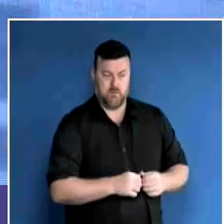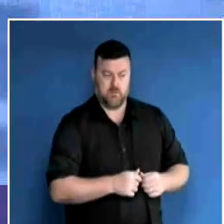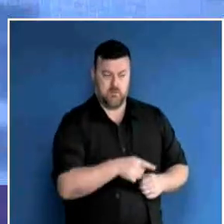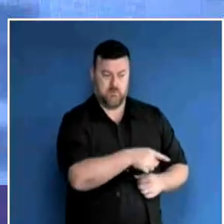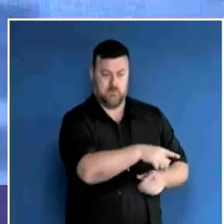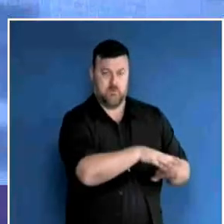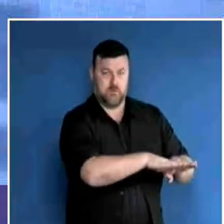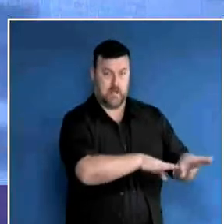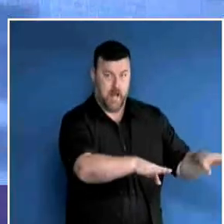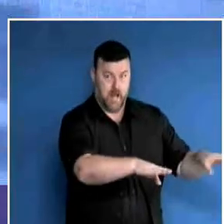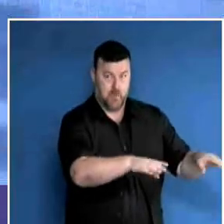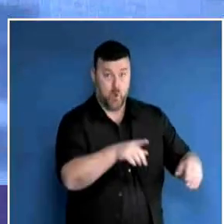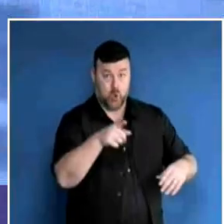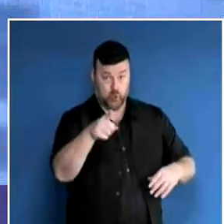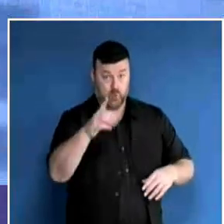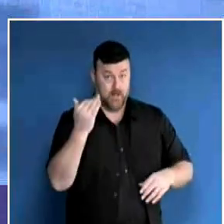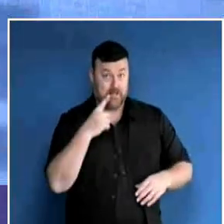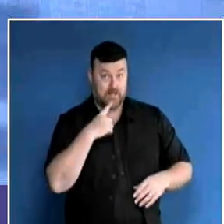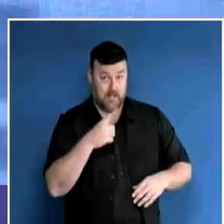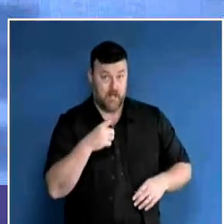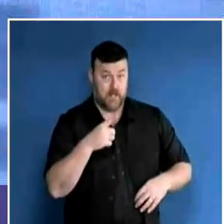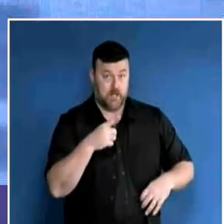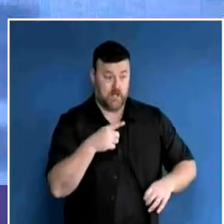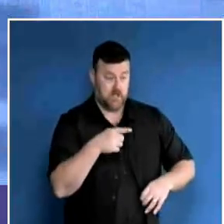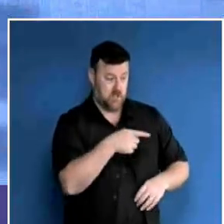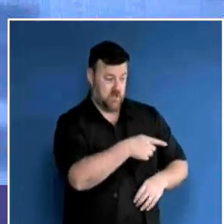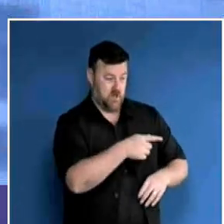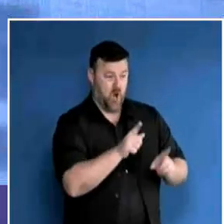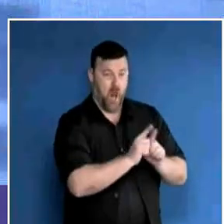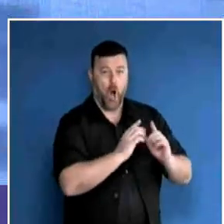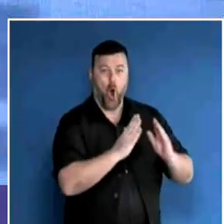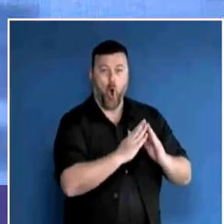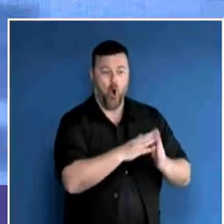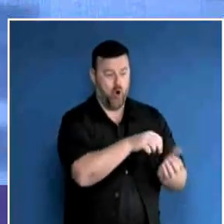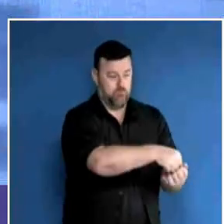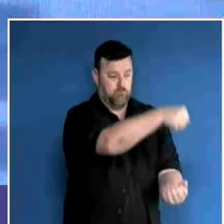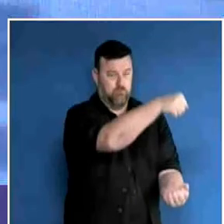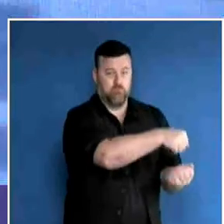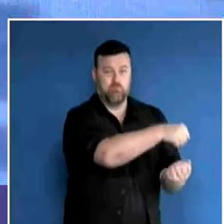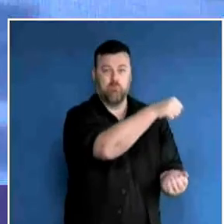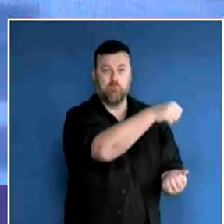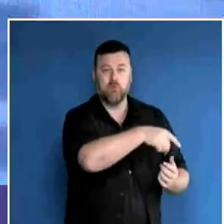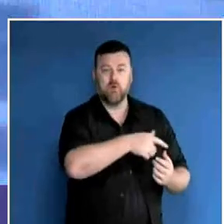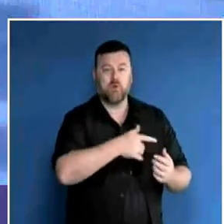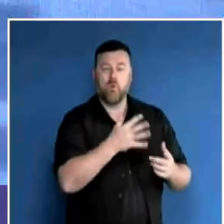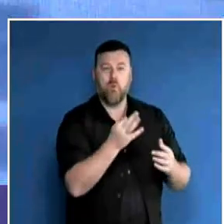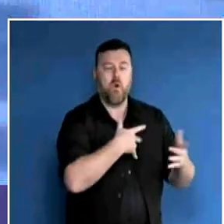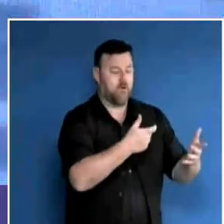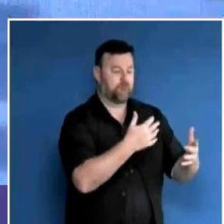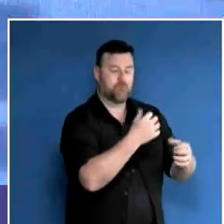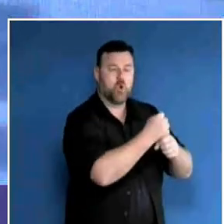as a domestic Breville coffee making machine and a container of long life milk.